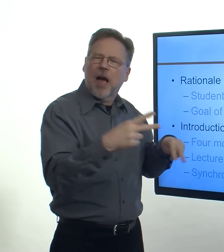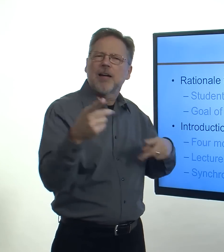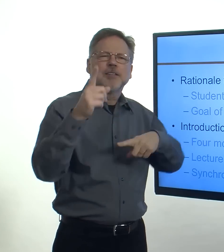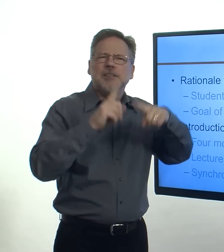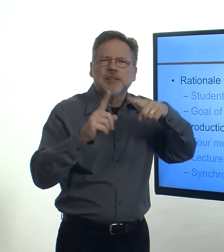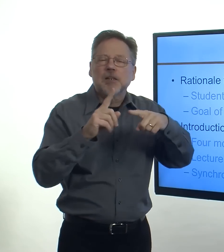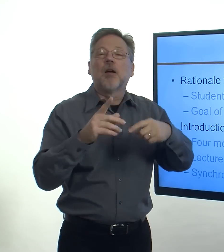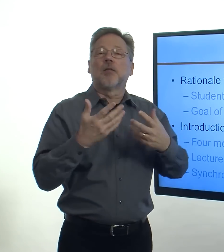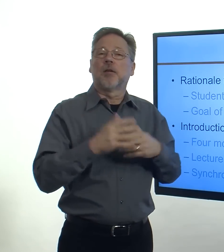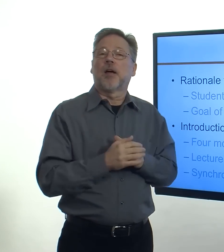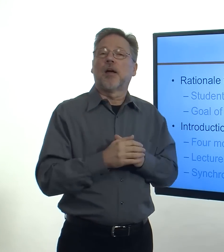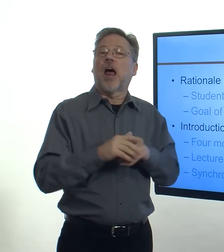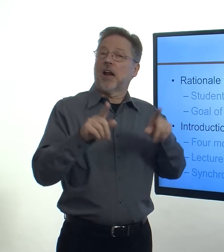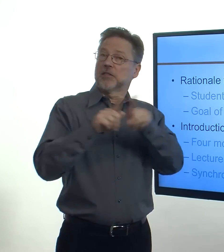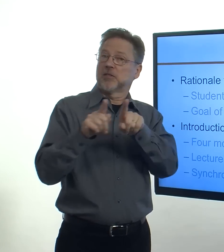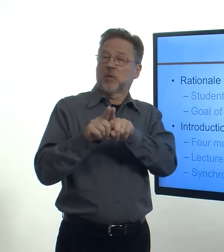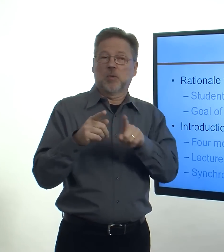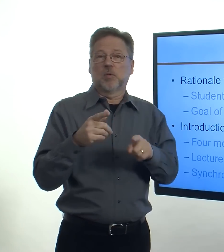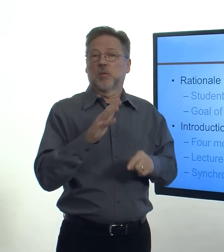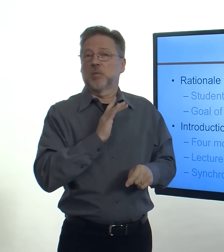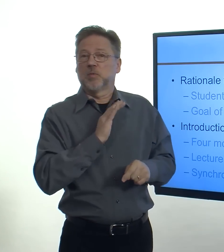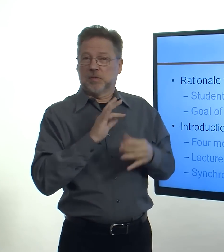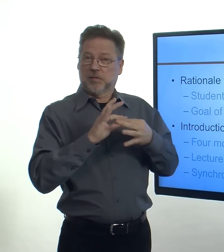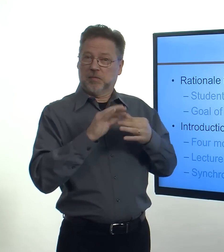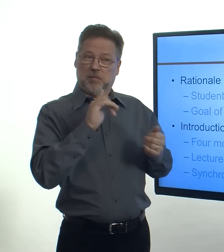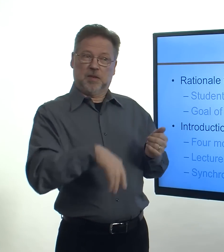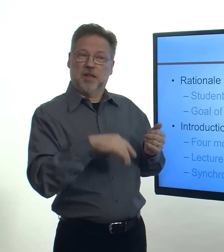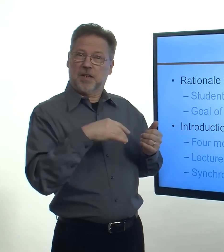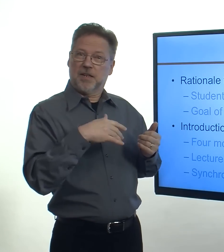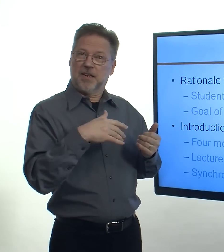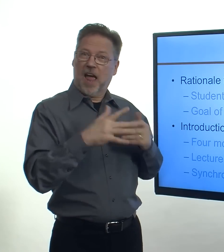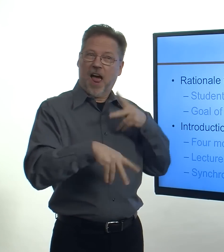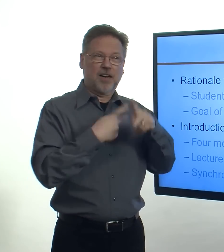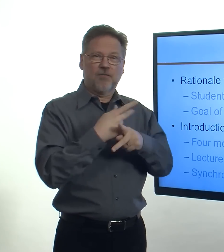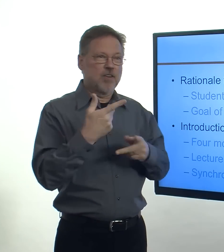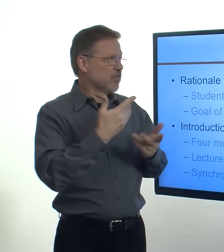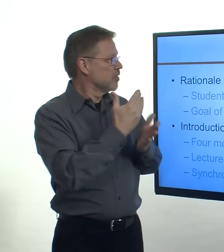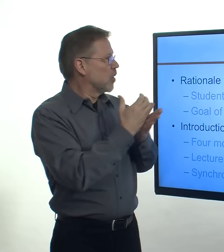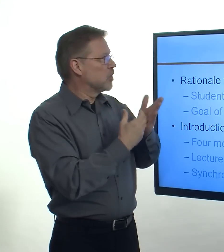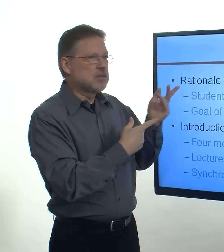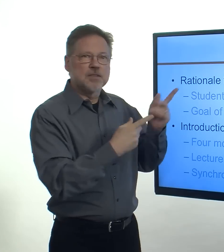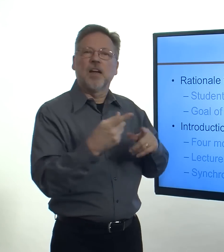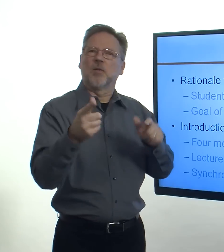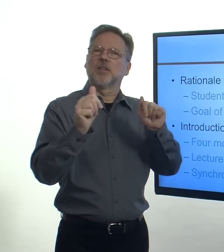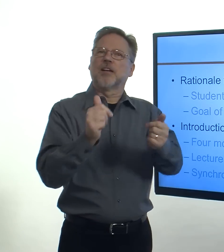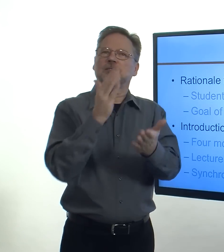your understanding of the lectures. Another nice thing about this course design is that